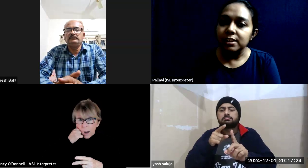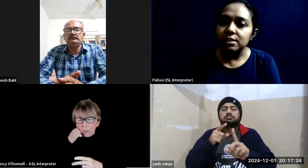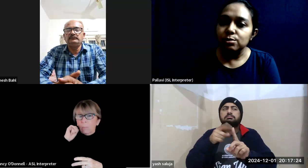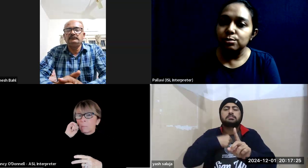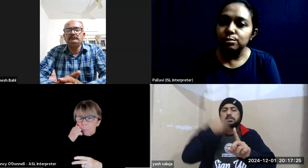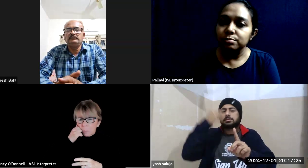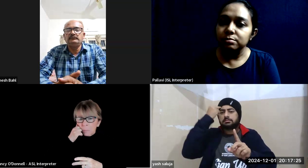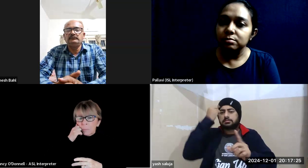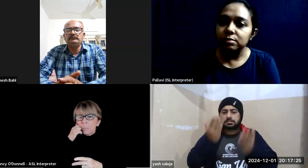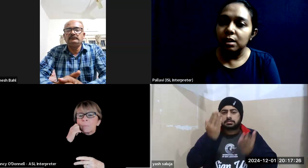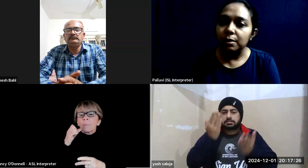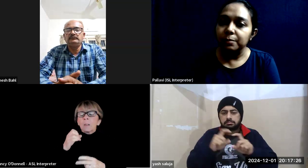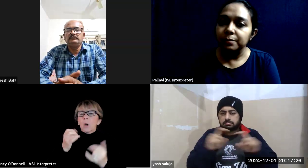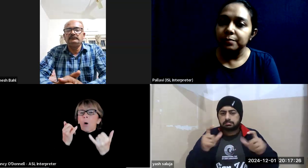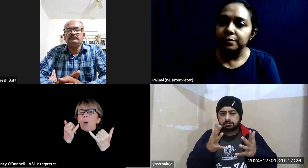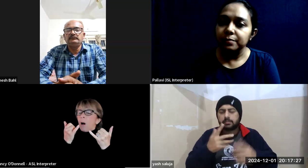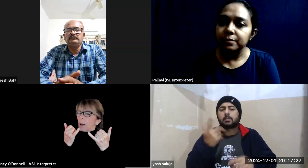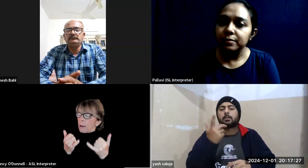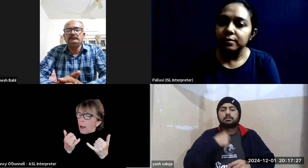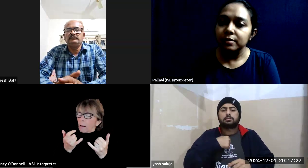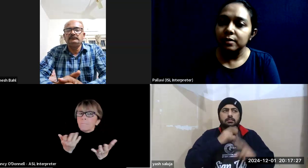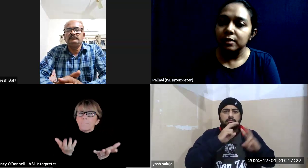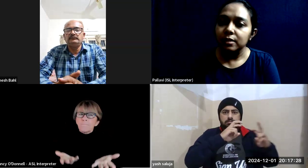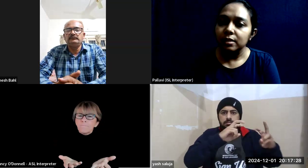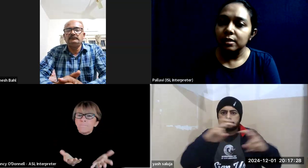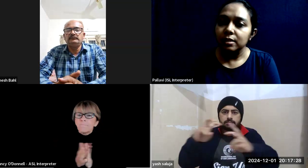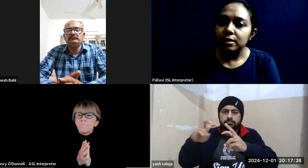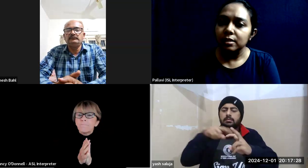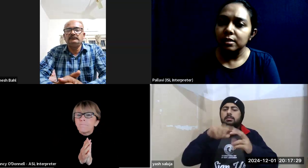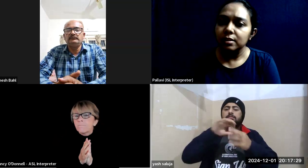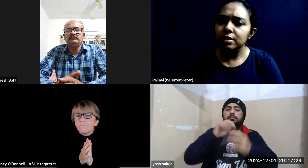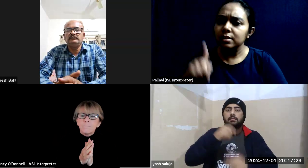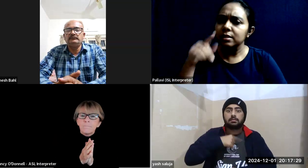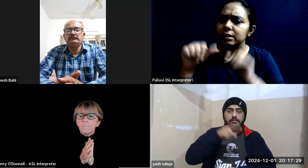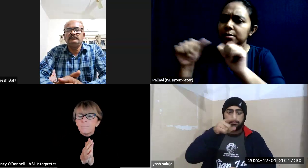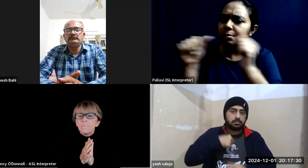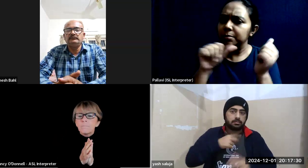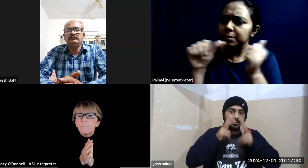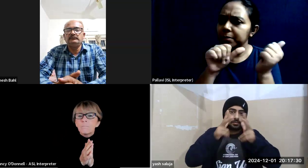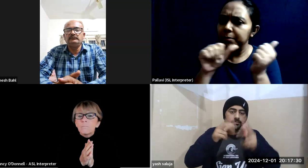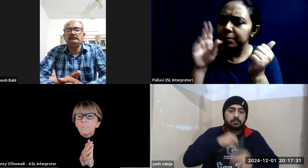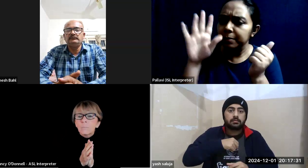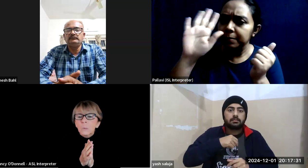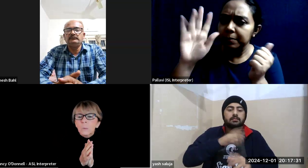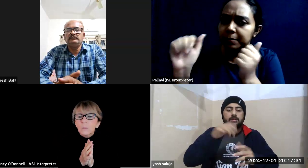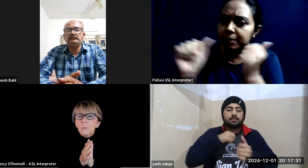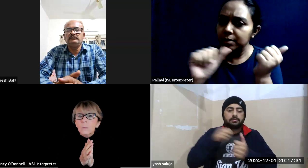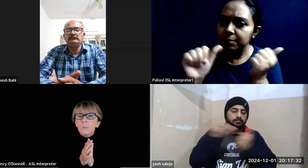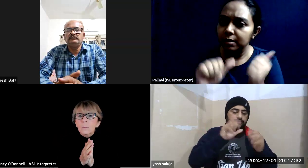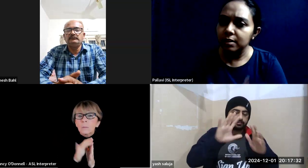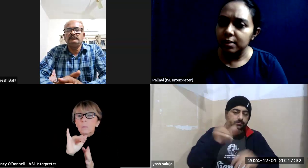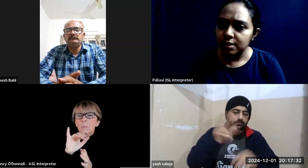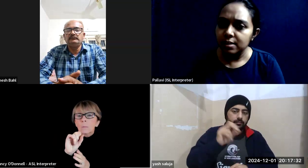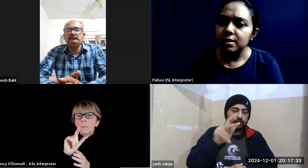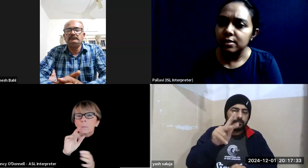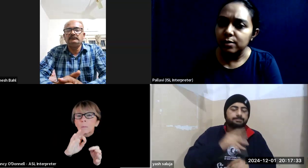So related to